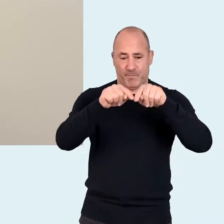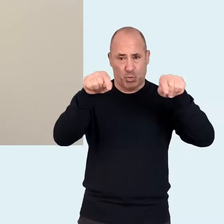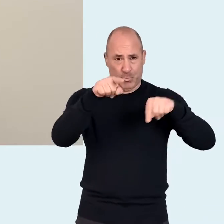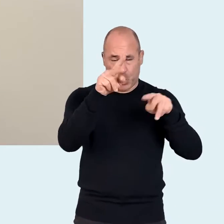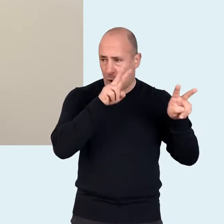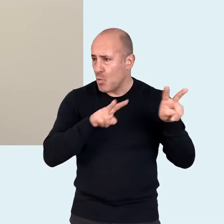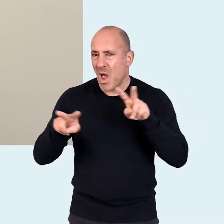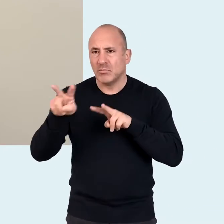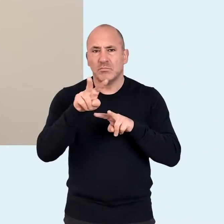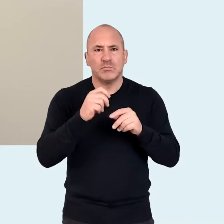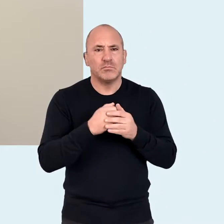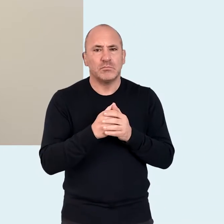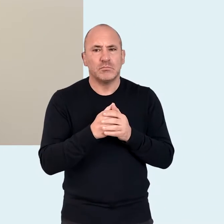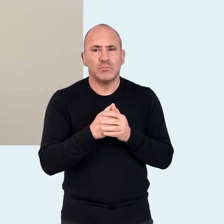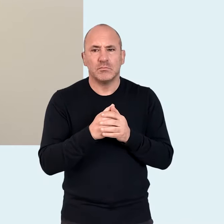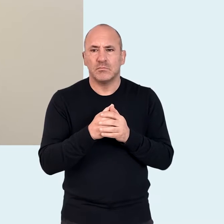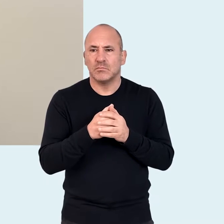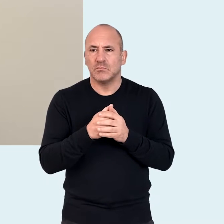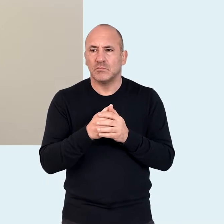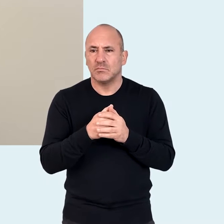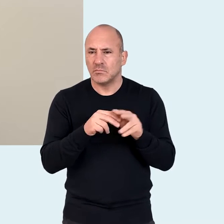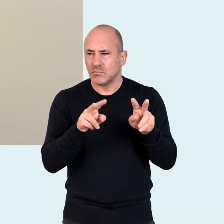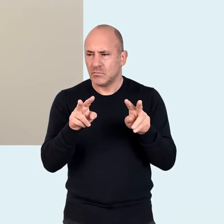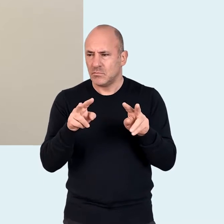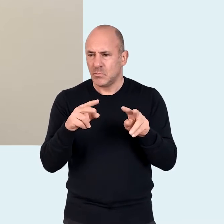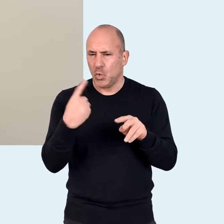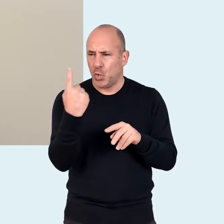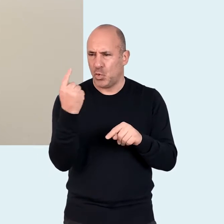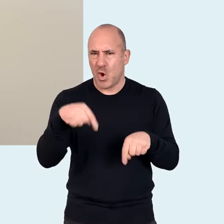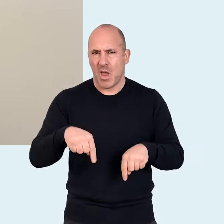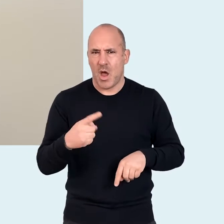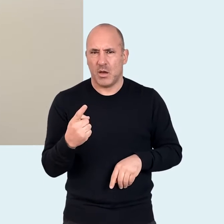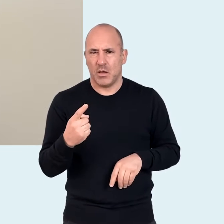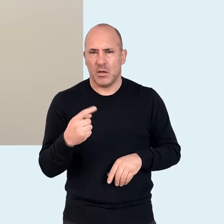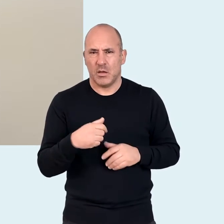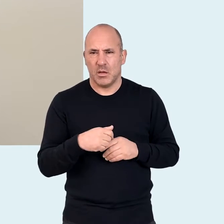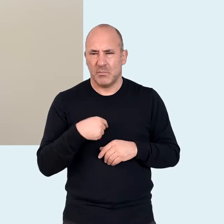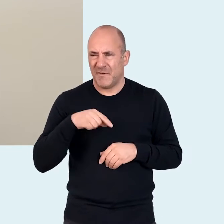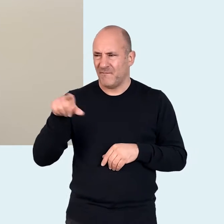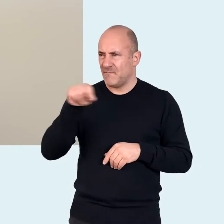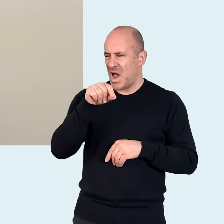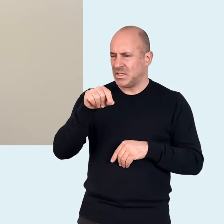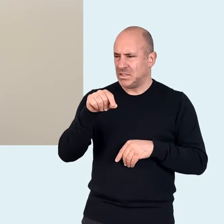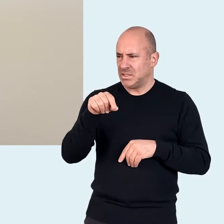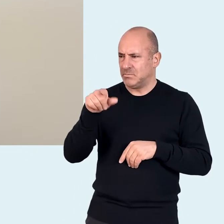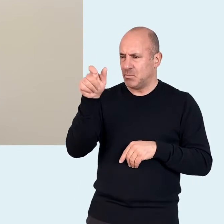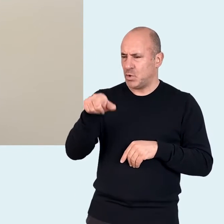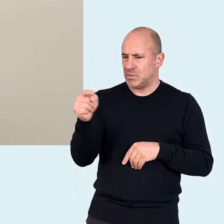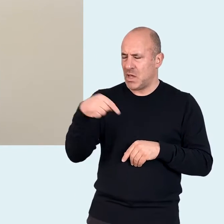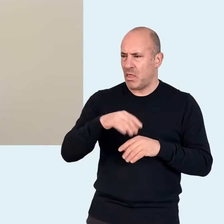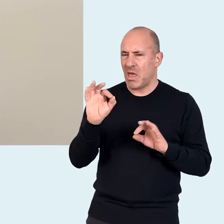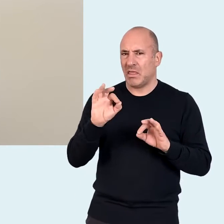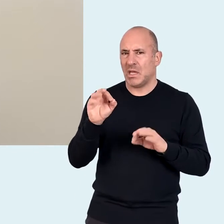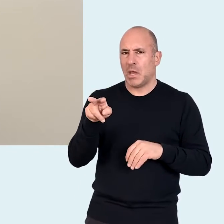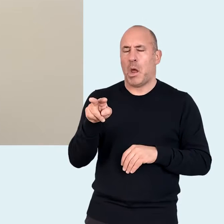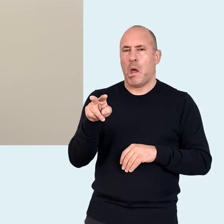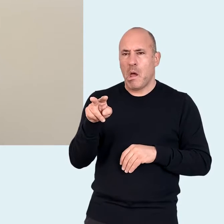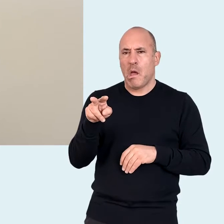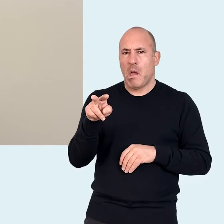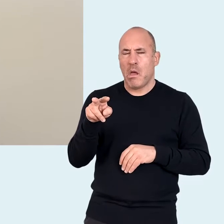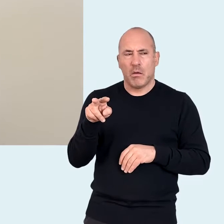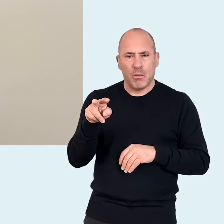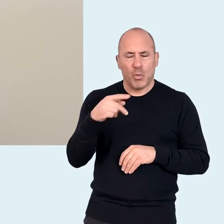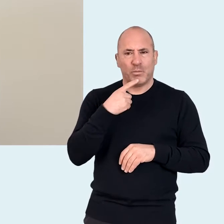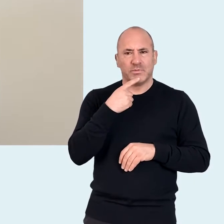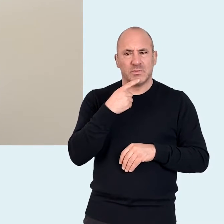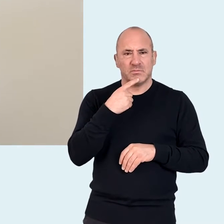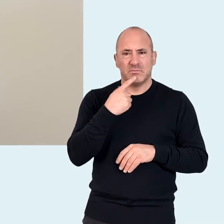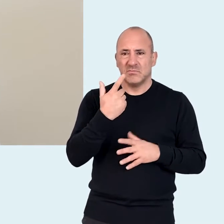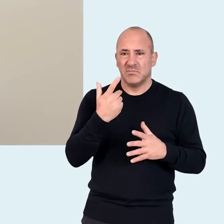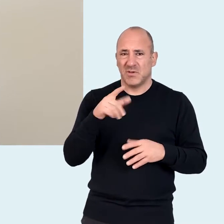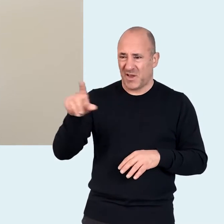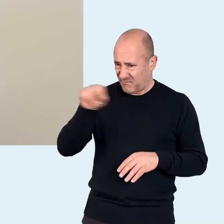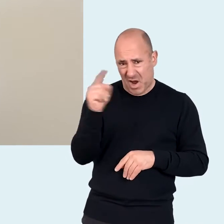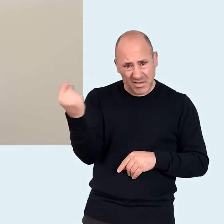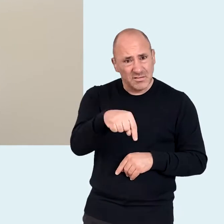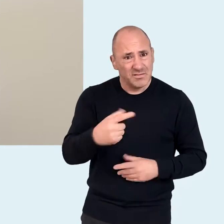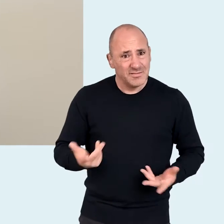Look around in the room. Who's not there? Who has not been invited into that space?